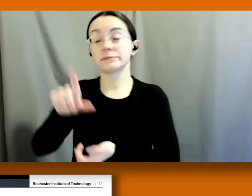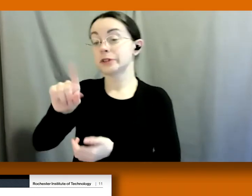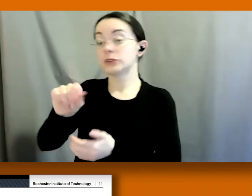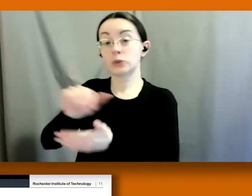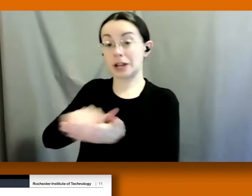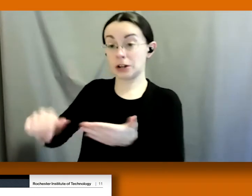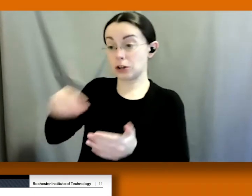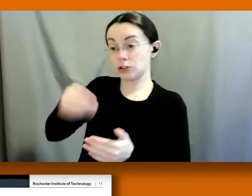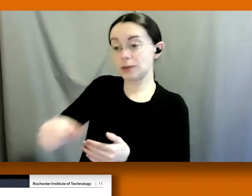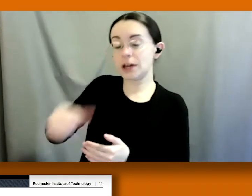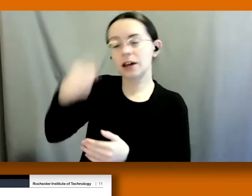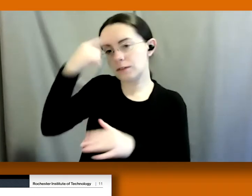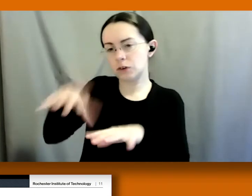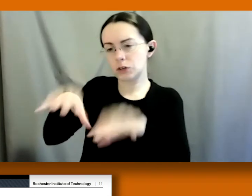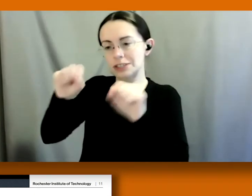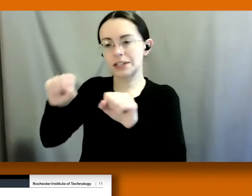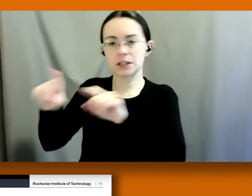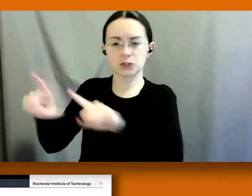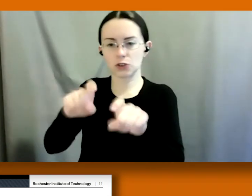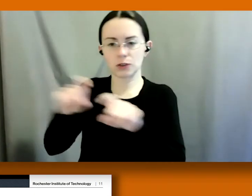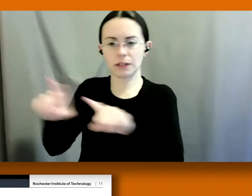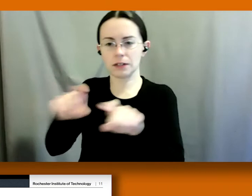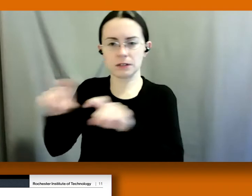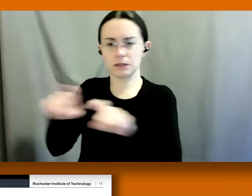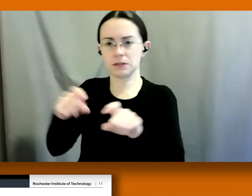over a period of time,